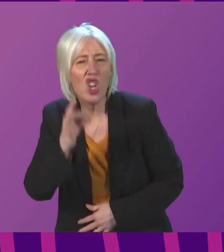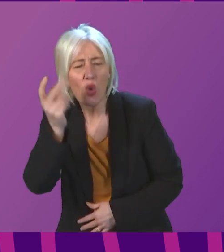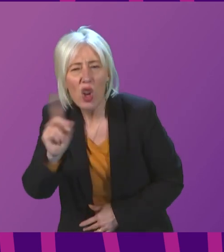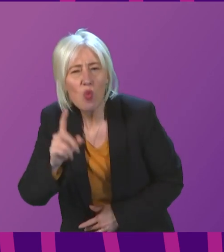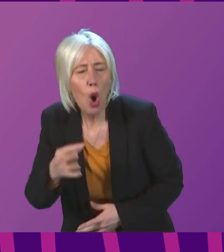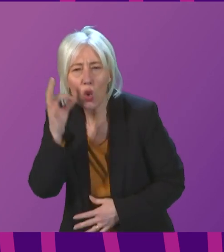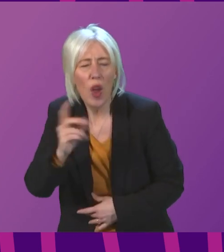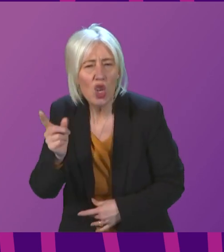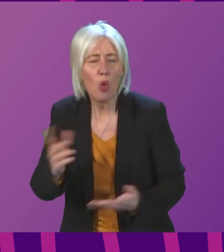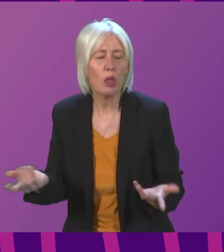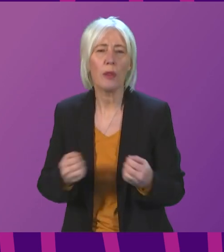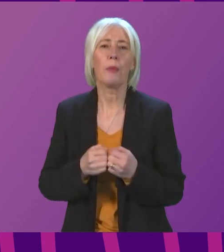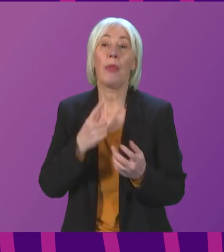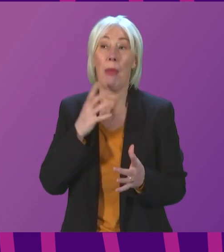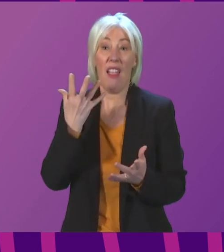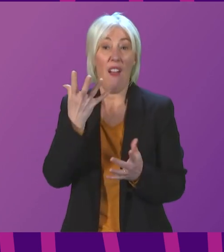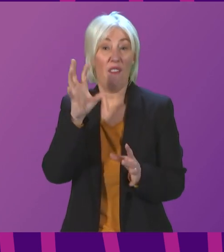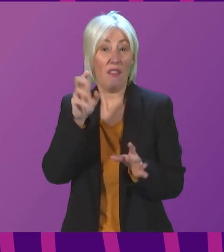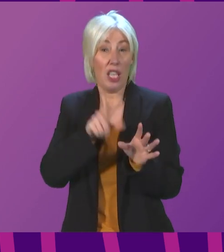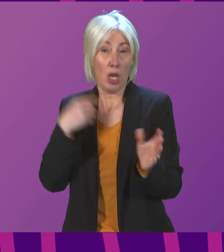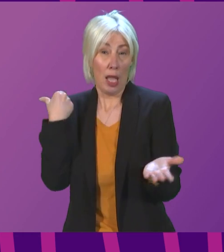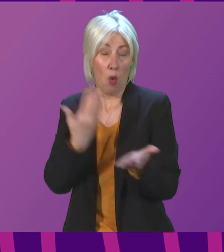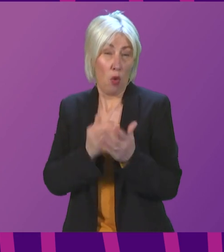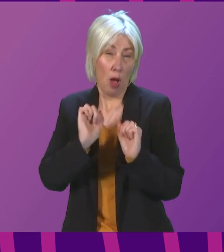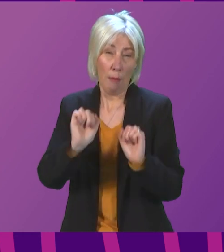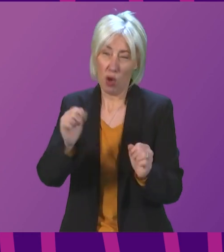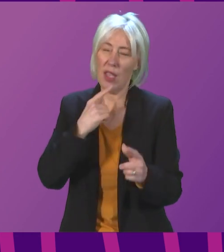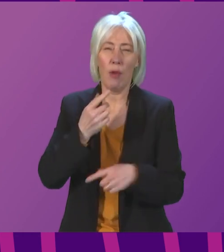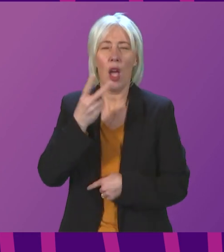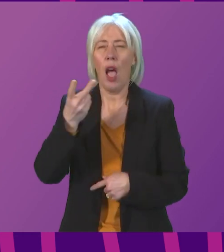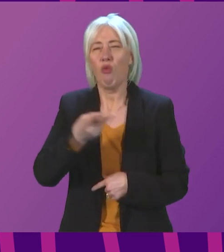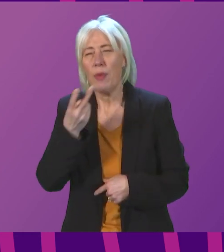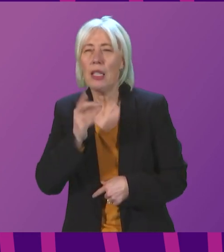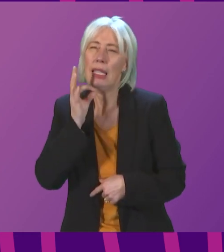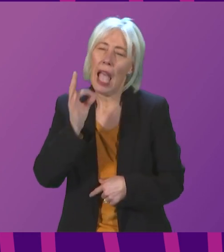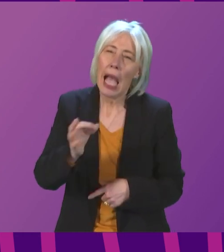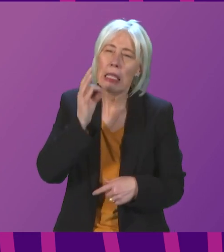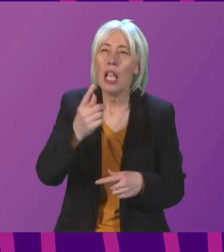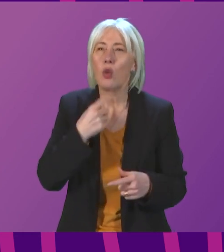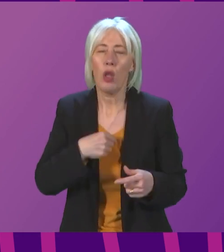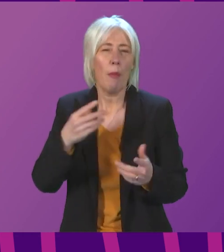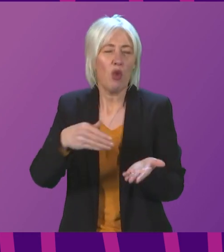Question please, Mr Sarwar. After 15 years, is not it the case that the SNP Government has sold out Scottish jobs,